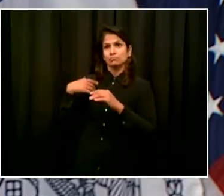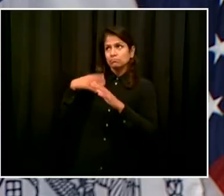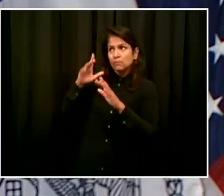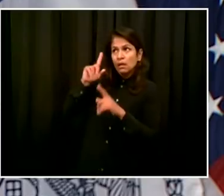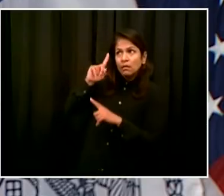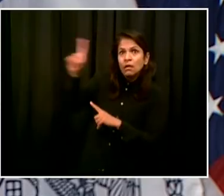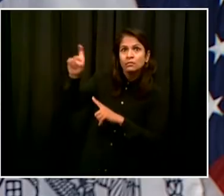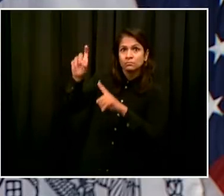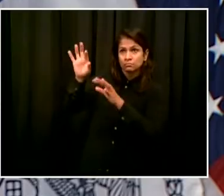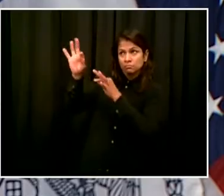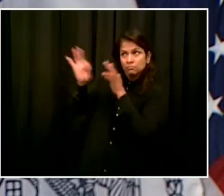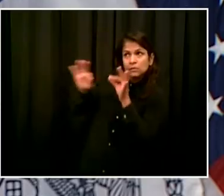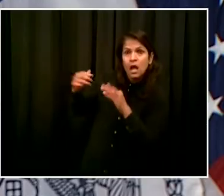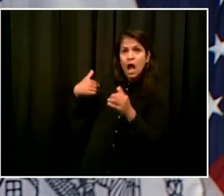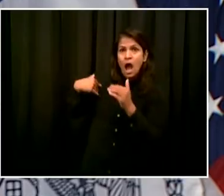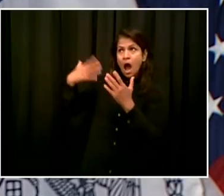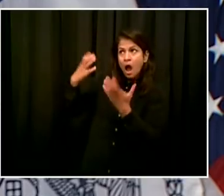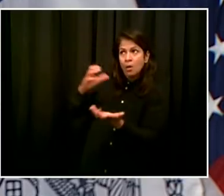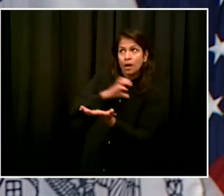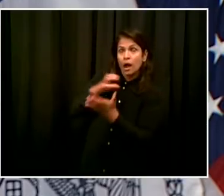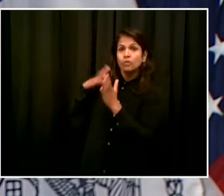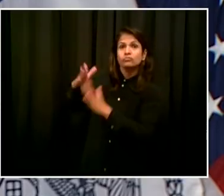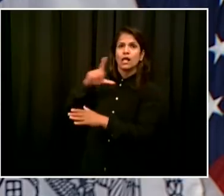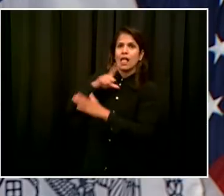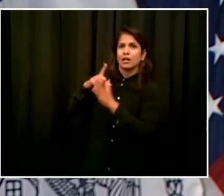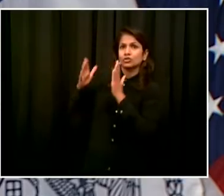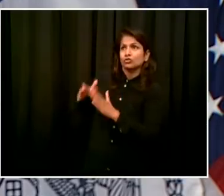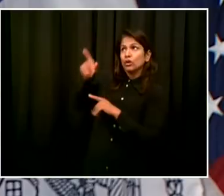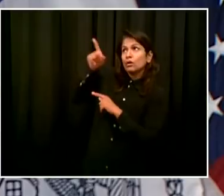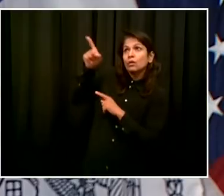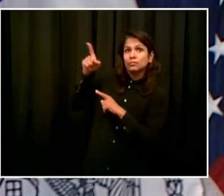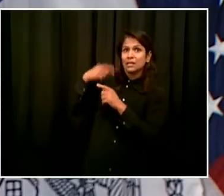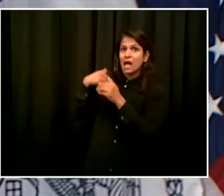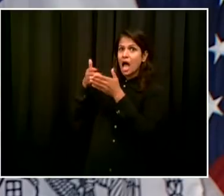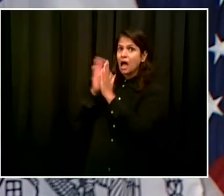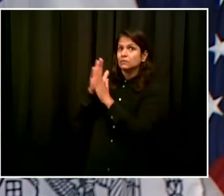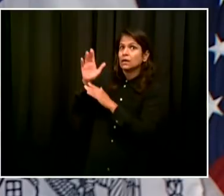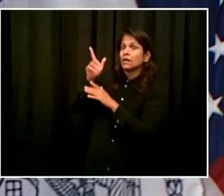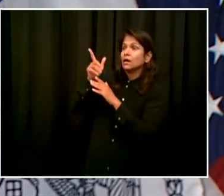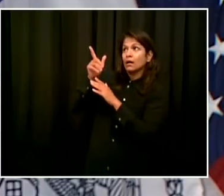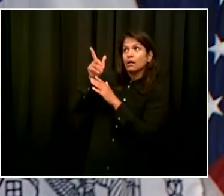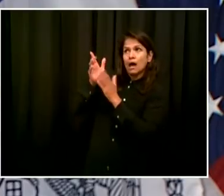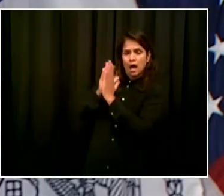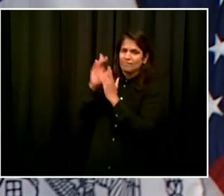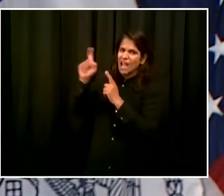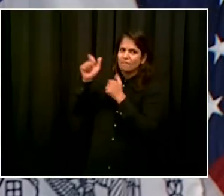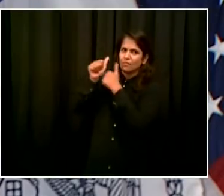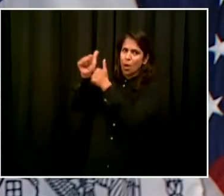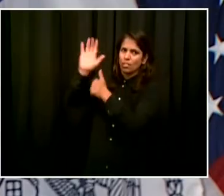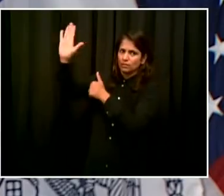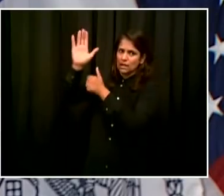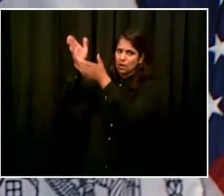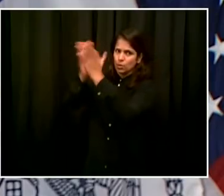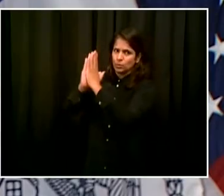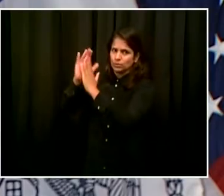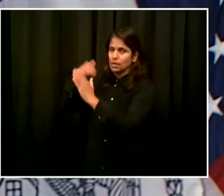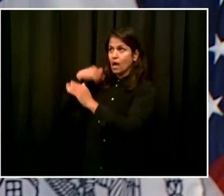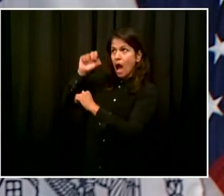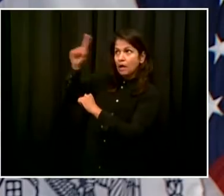WE'VE GOT A CLEAR REQUEST, GIVE US A LITTLE IMTE TO GET THE